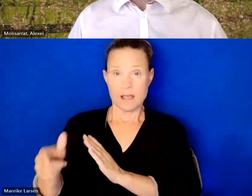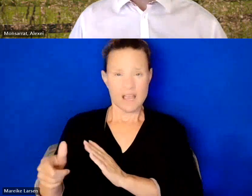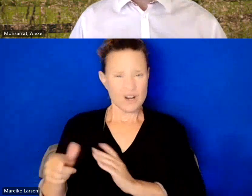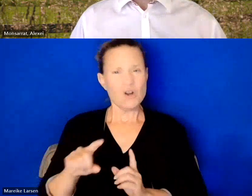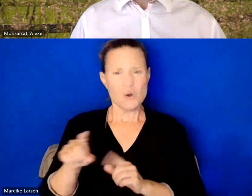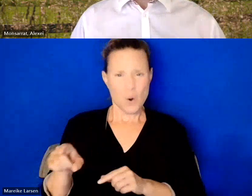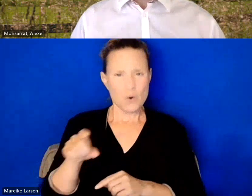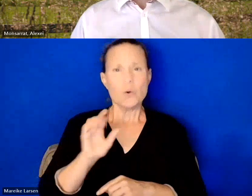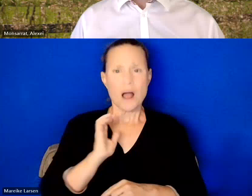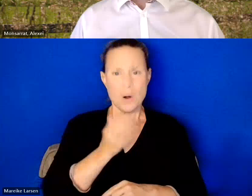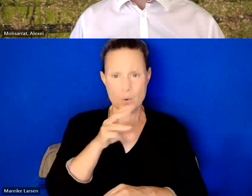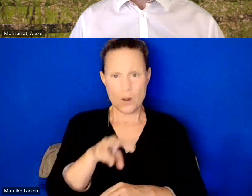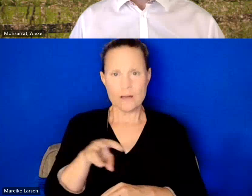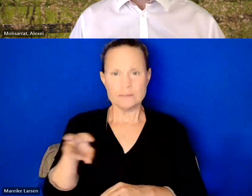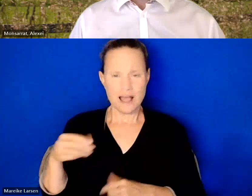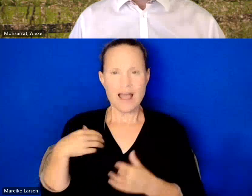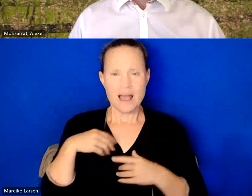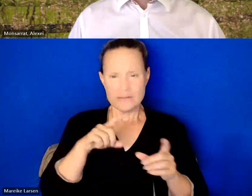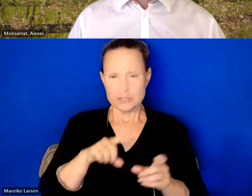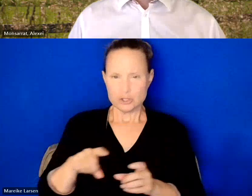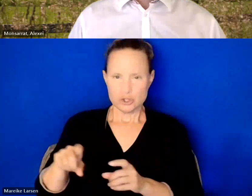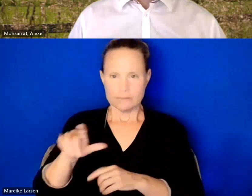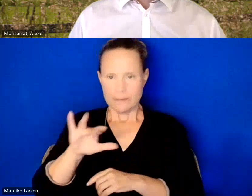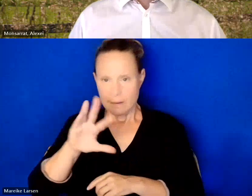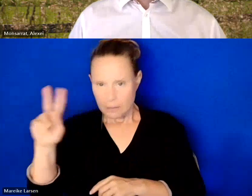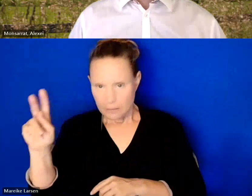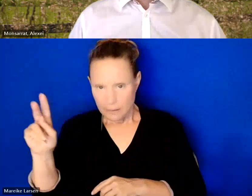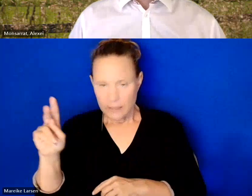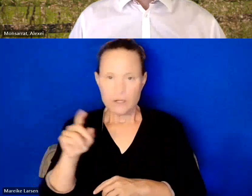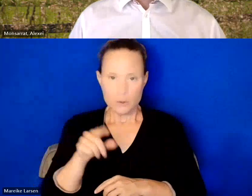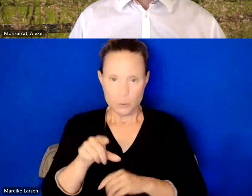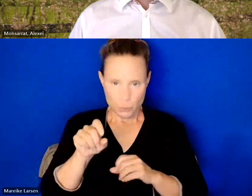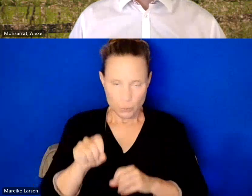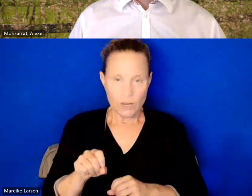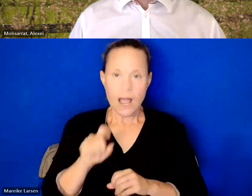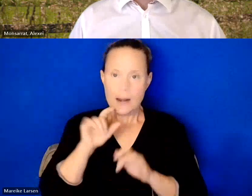there is a survey link and you can submit your comments to us there.